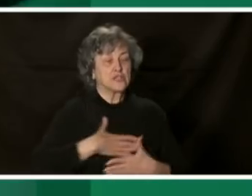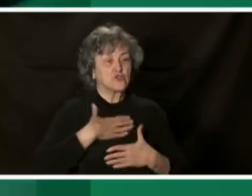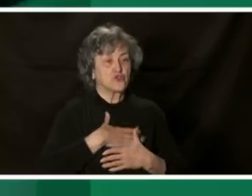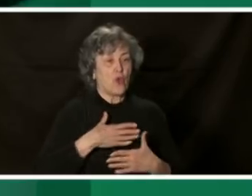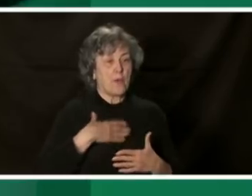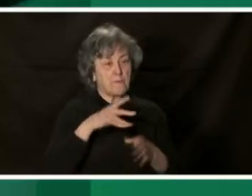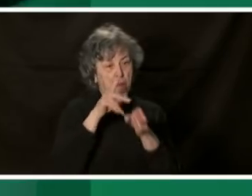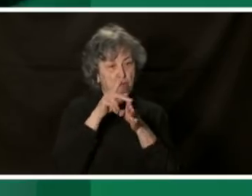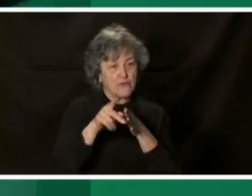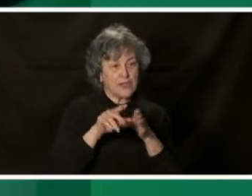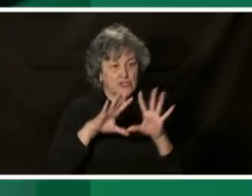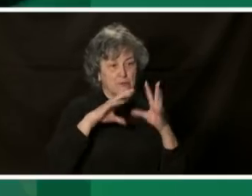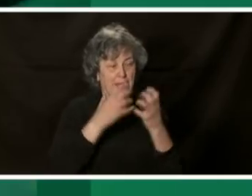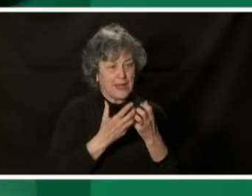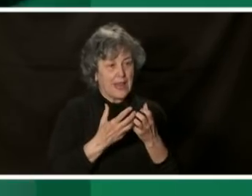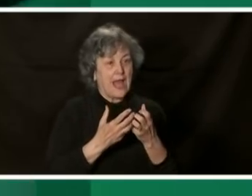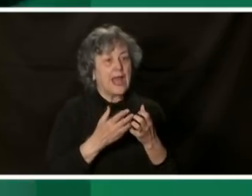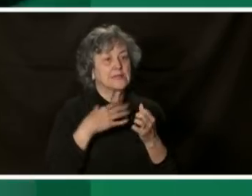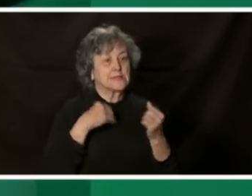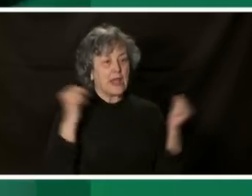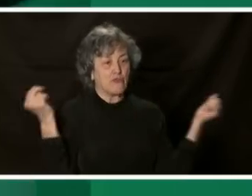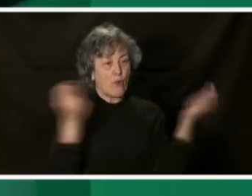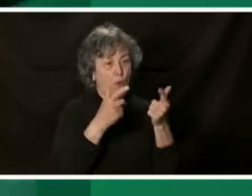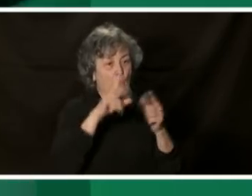AND ALL THE WONDERFUL DIVERSITY THAT I SEE AROUND CAMPUS.